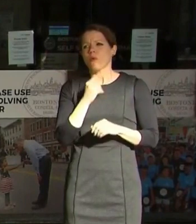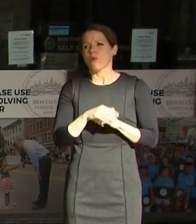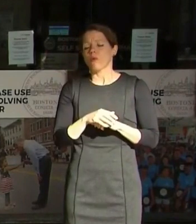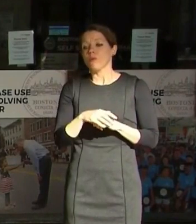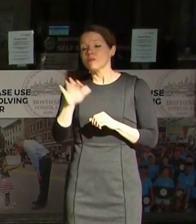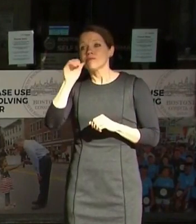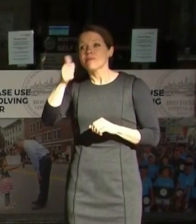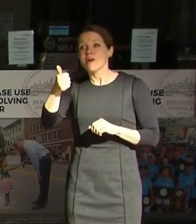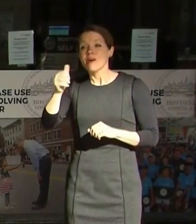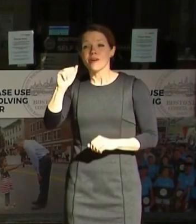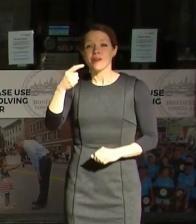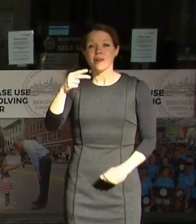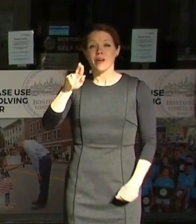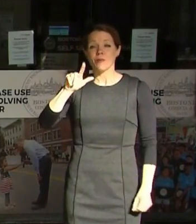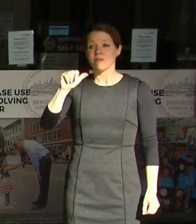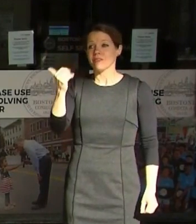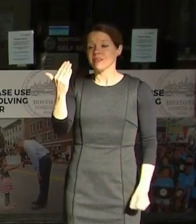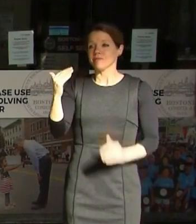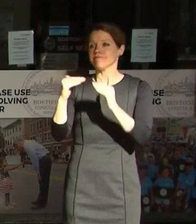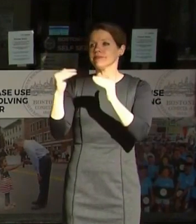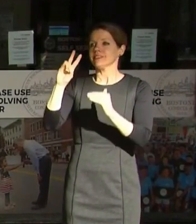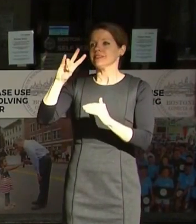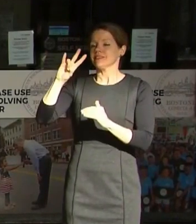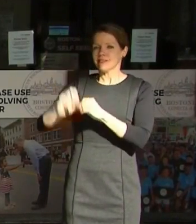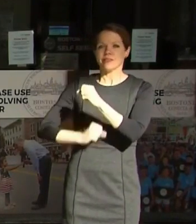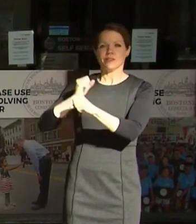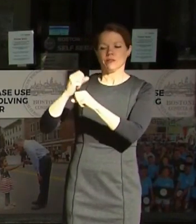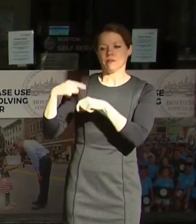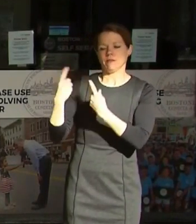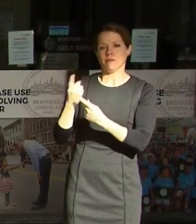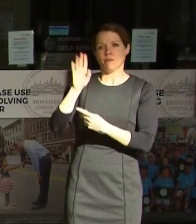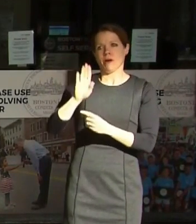DANGER IS TO ALL OF US. TOMORROW IS THE SEVENTH ANNIVERSARY OF THE 2013 BOSTON